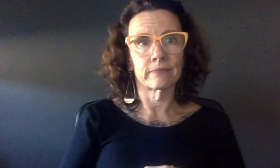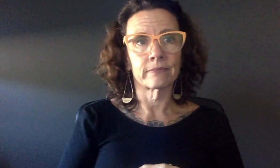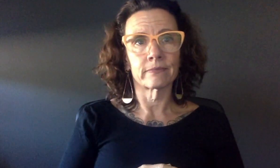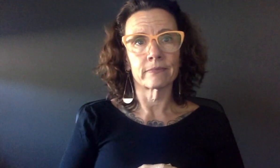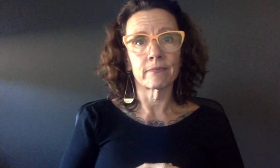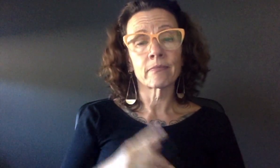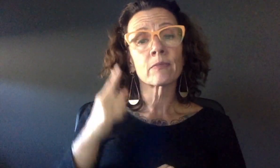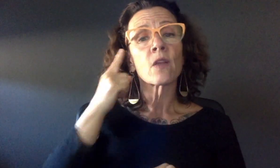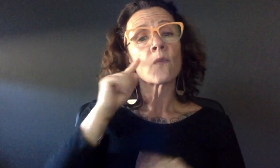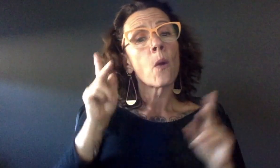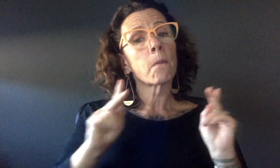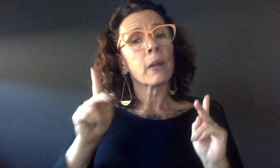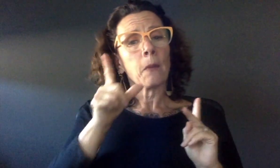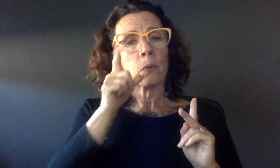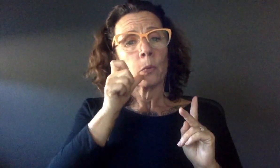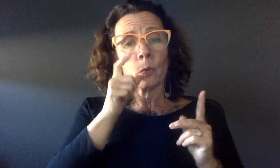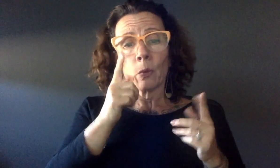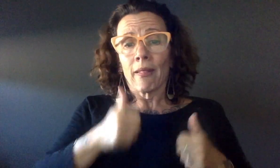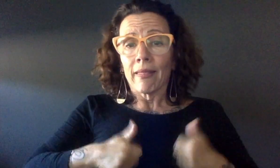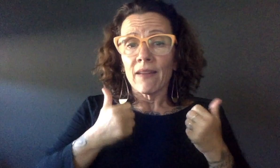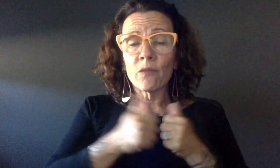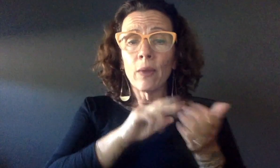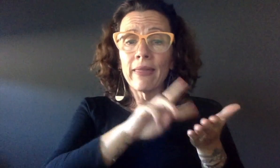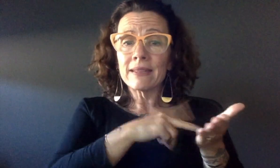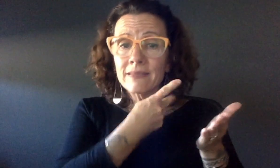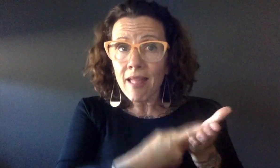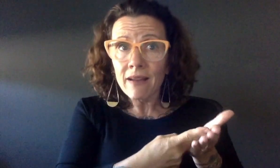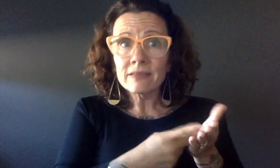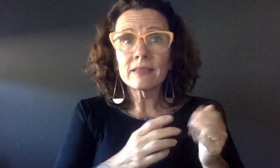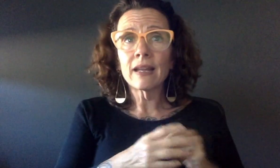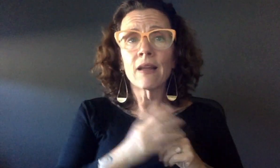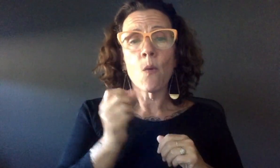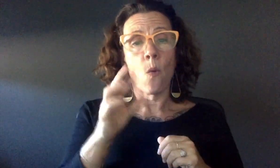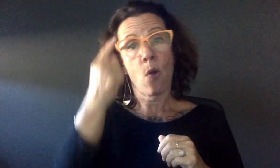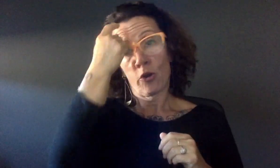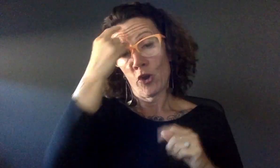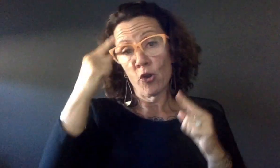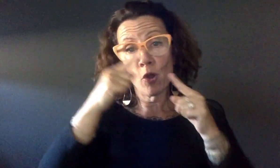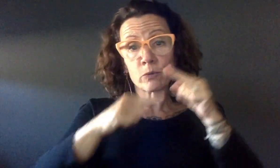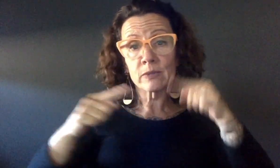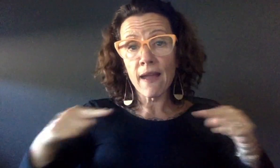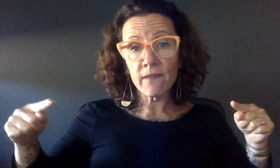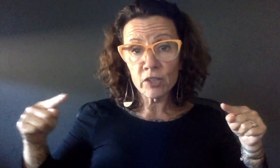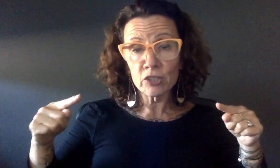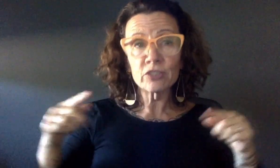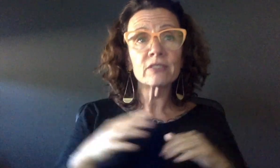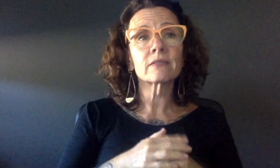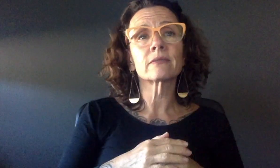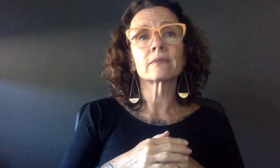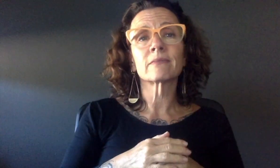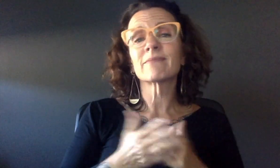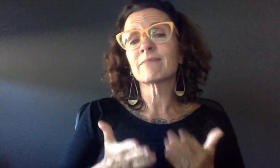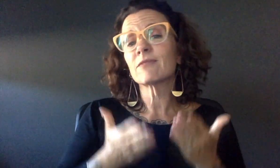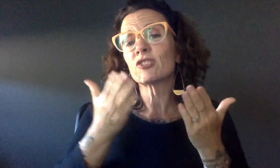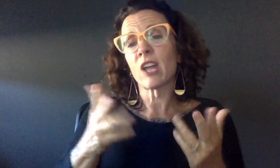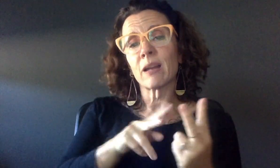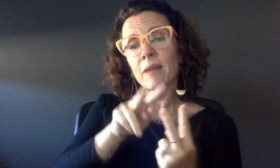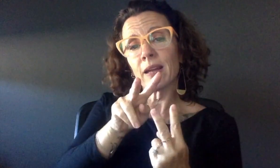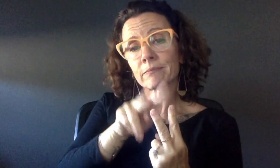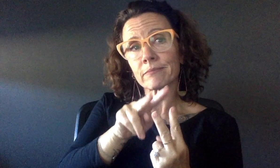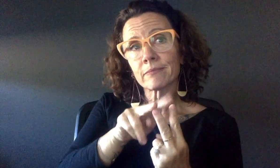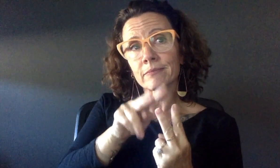OpenDyslexic and Comic Sans are fonts that are more accessible